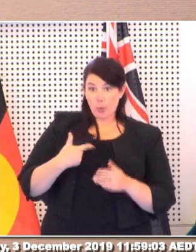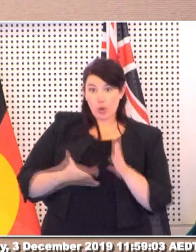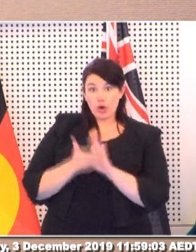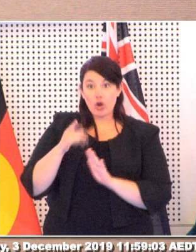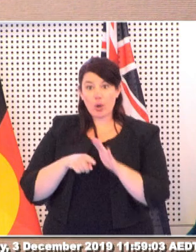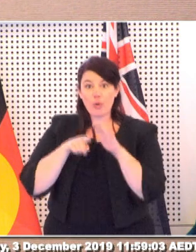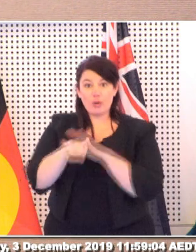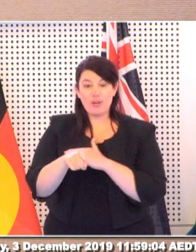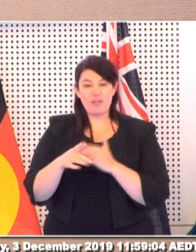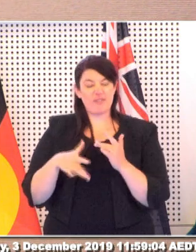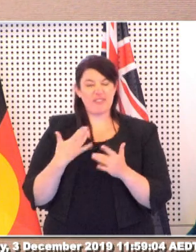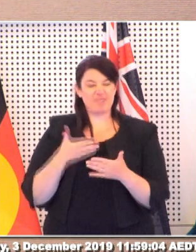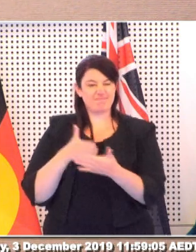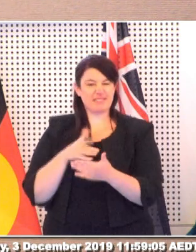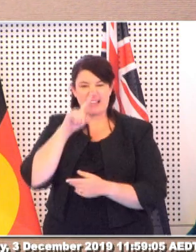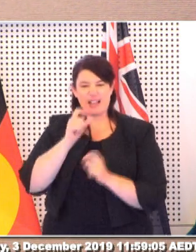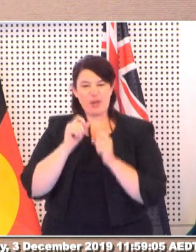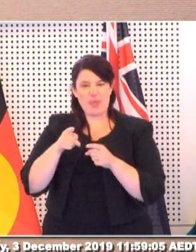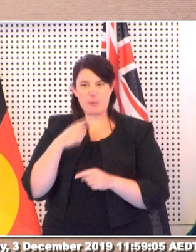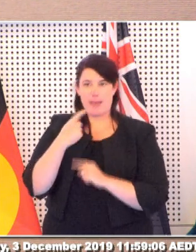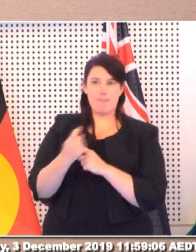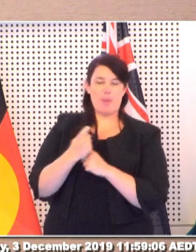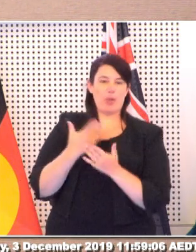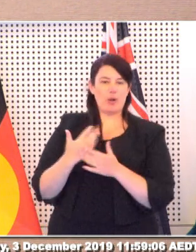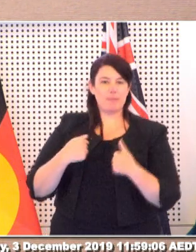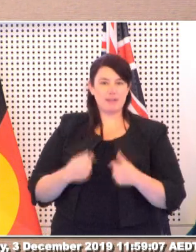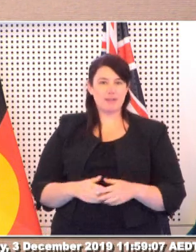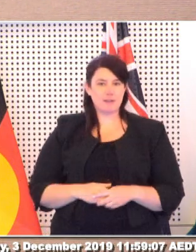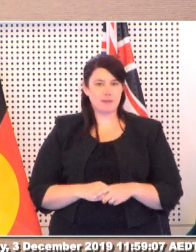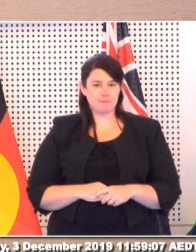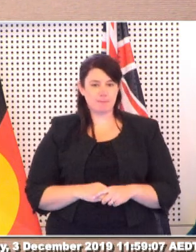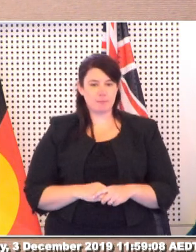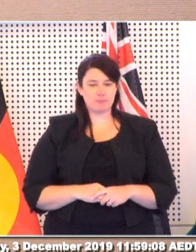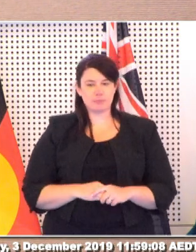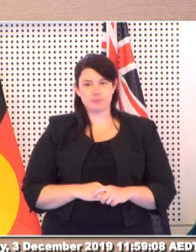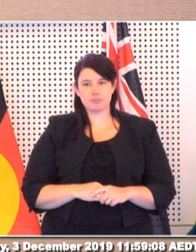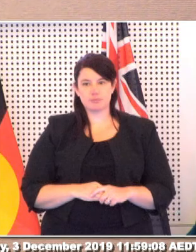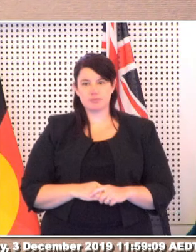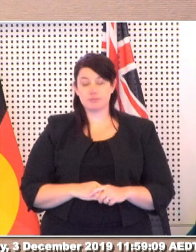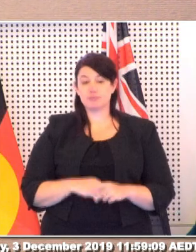becomes inaccessible to you. Well, Professor, were there ways, based on the research, that people